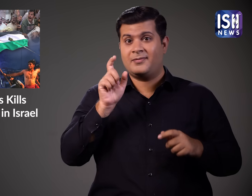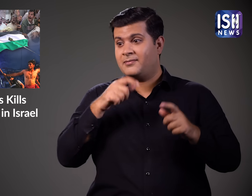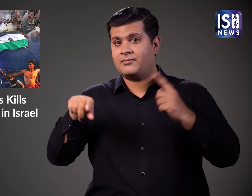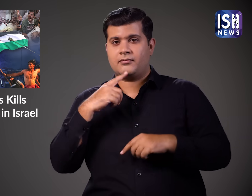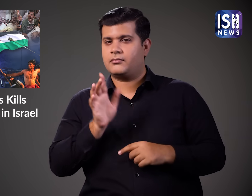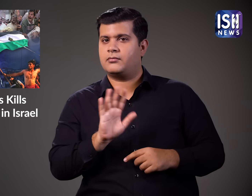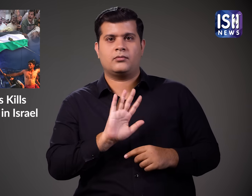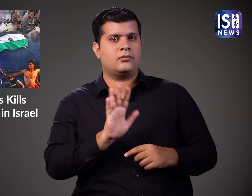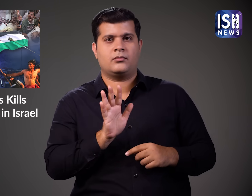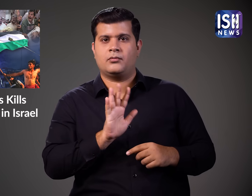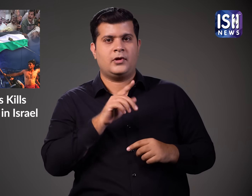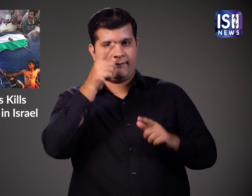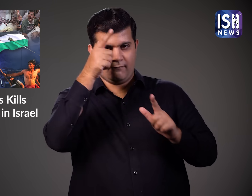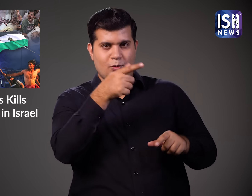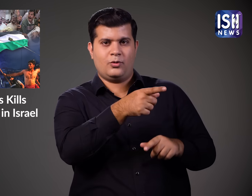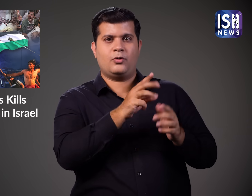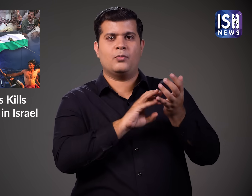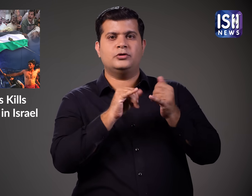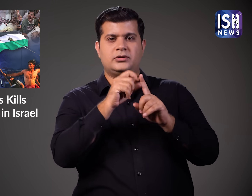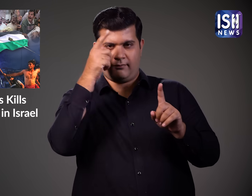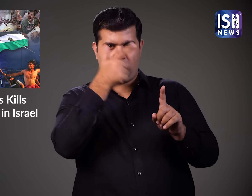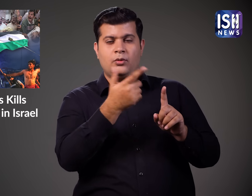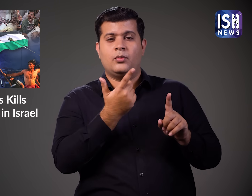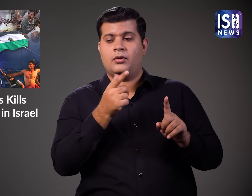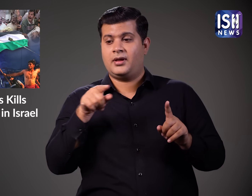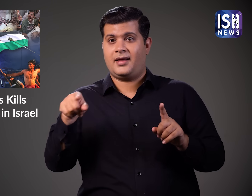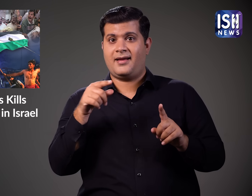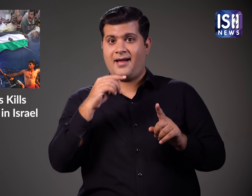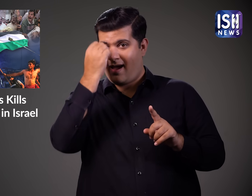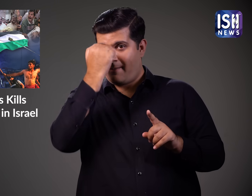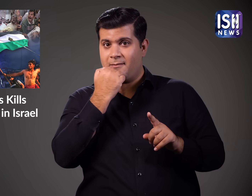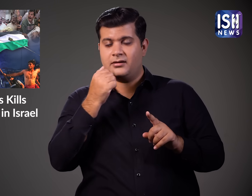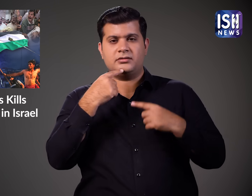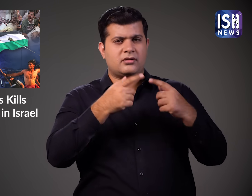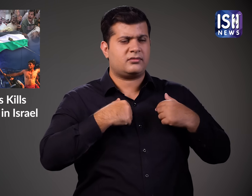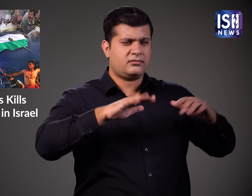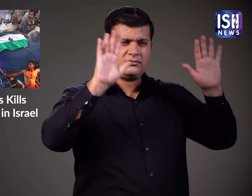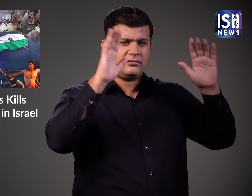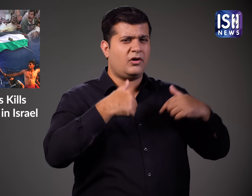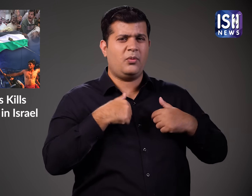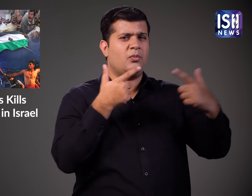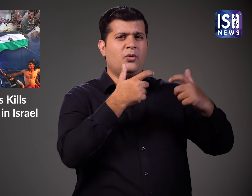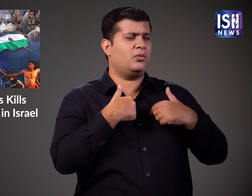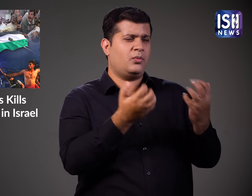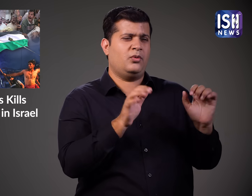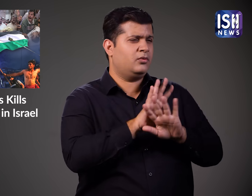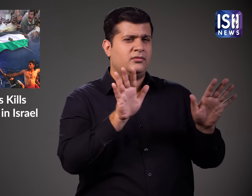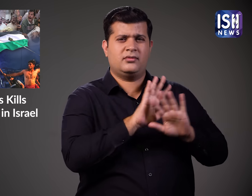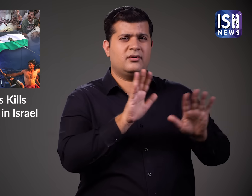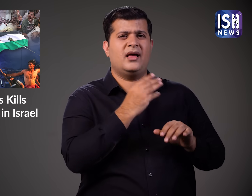The other view is that Hamas fooled Israel into thinking that they did not desire to fight